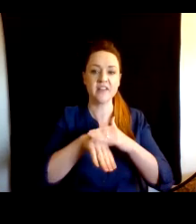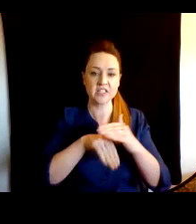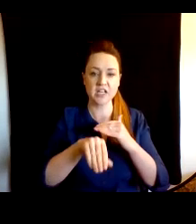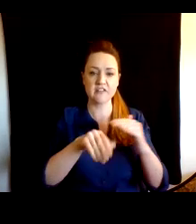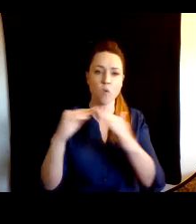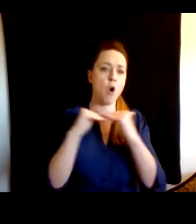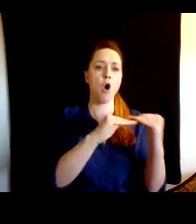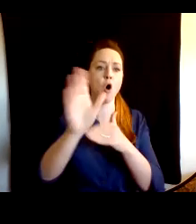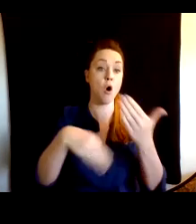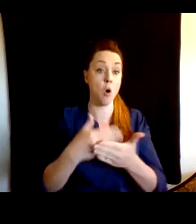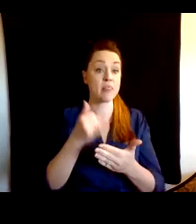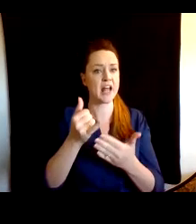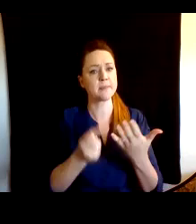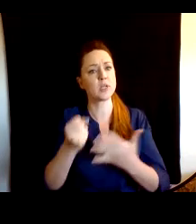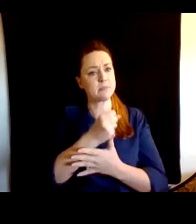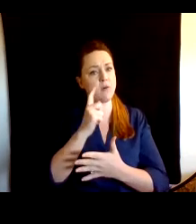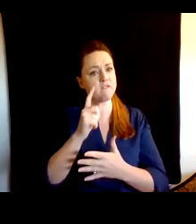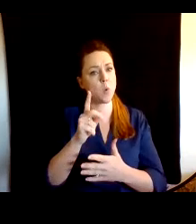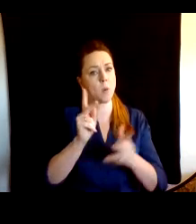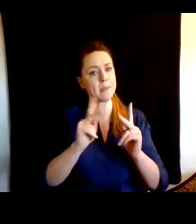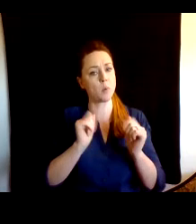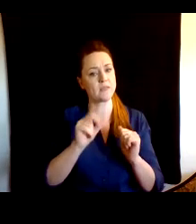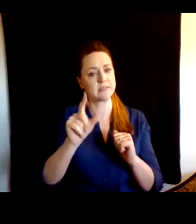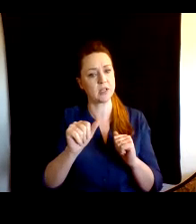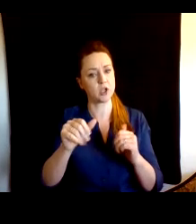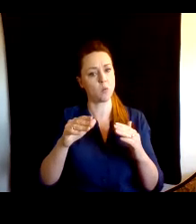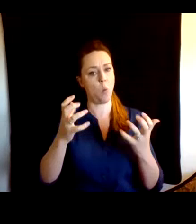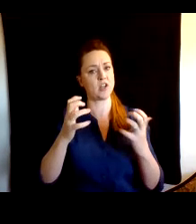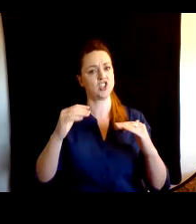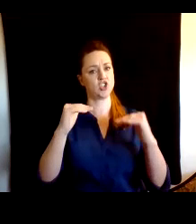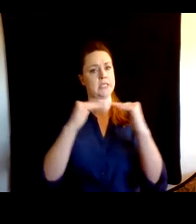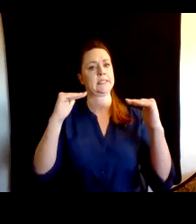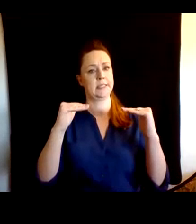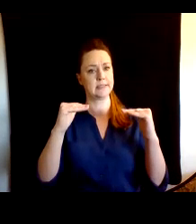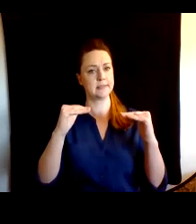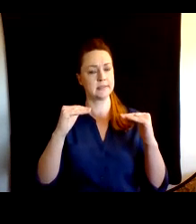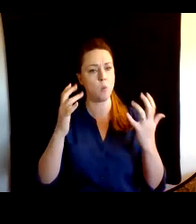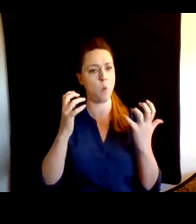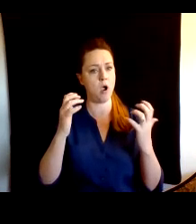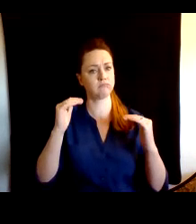That's one of the principles of disability justice, is collective access. And I wanna put that in practice this afternoon.